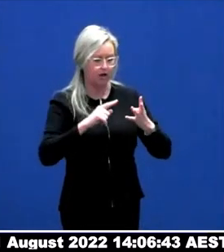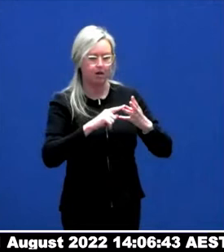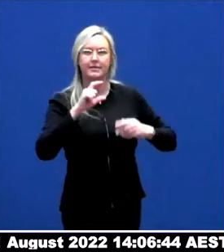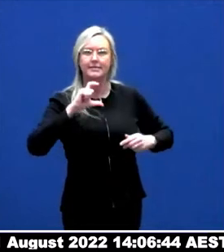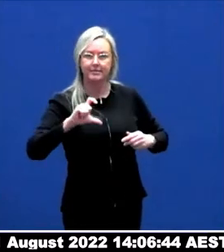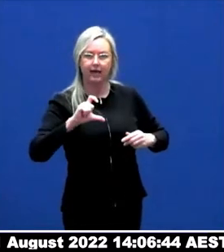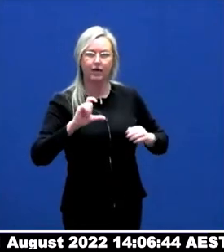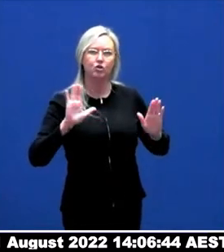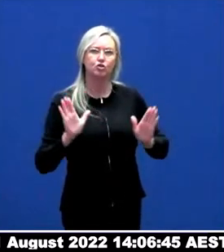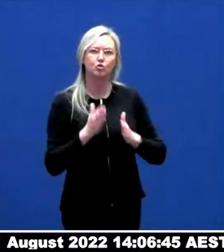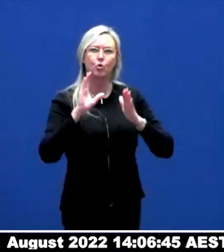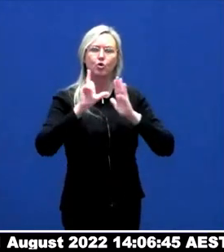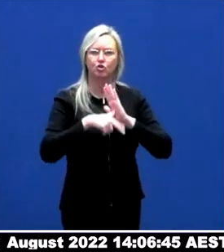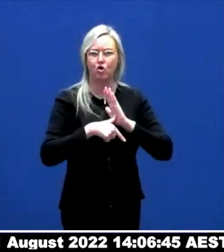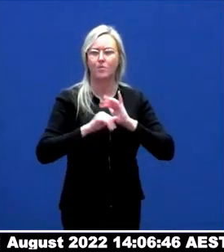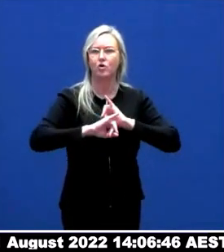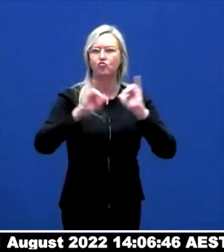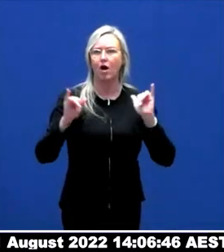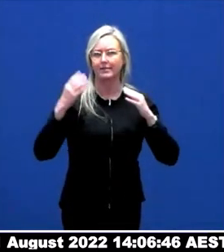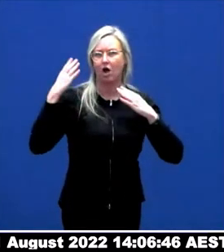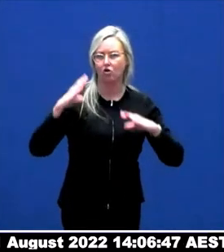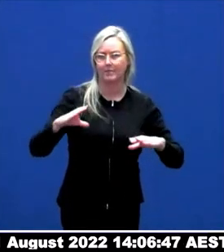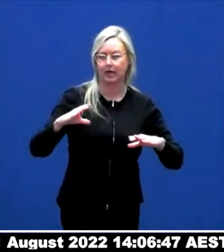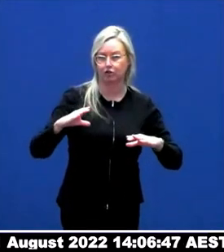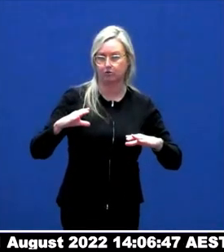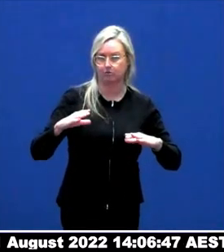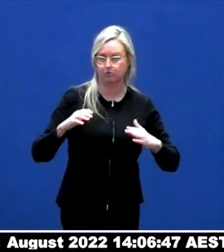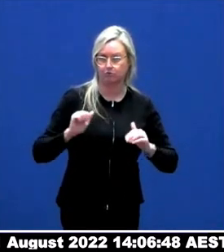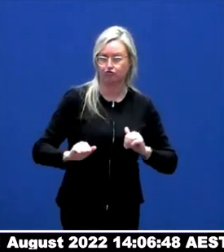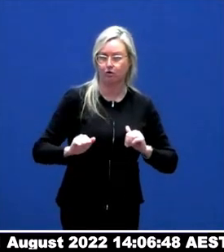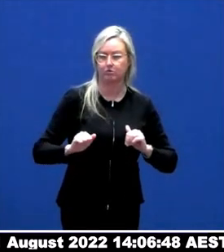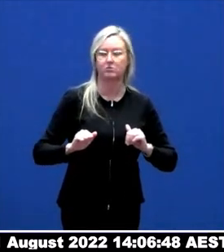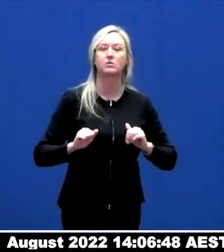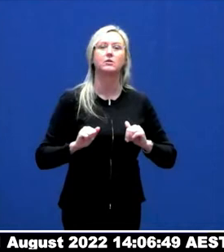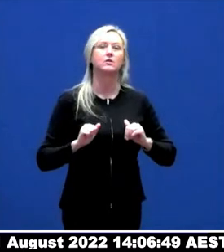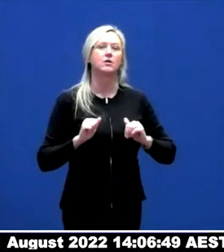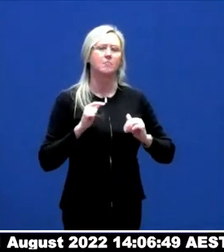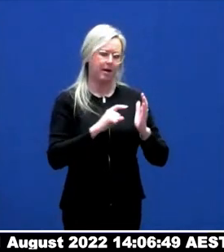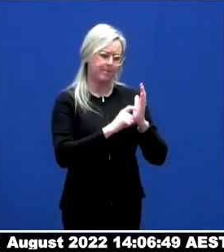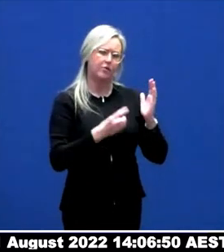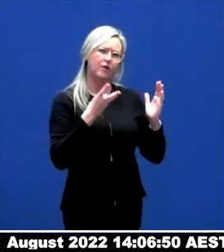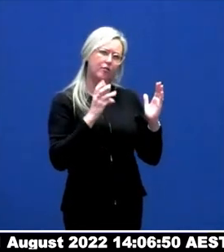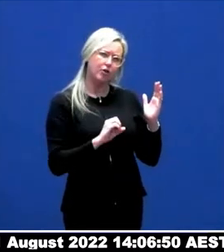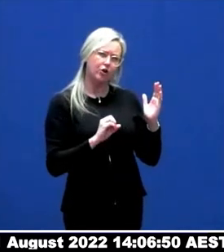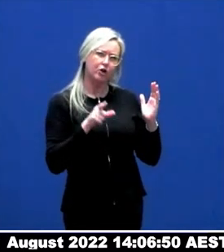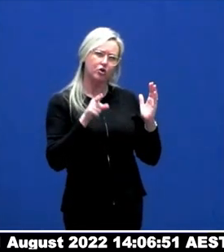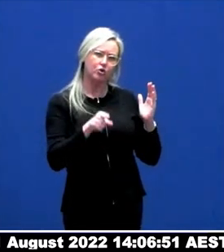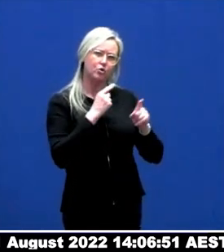Yes. MS DOWSETT: Does that mean - because in 30, aren't you talking about people, participants who are at risk of homelessness?